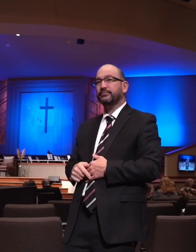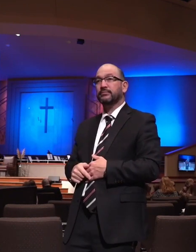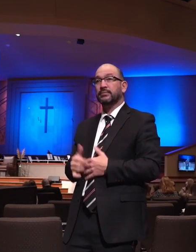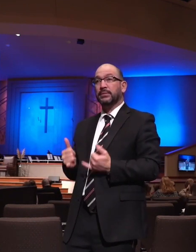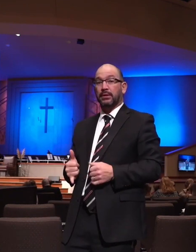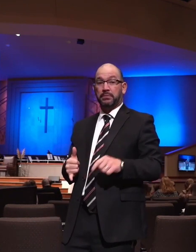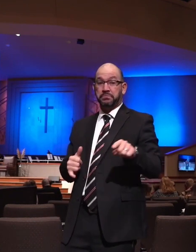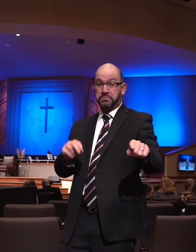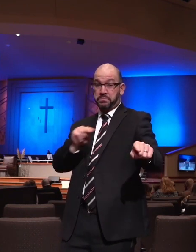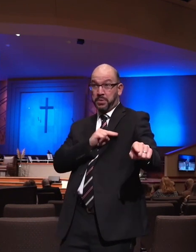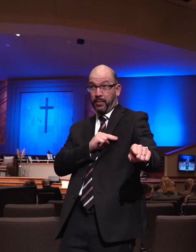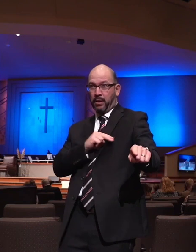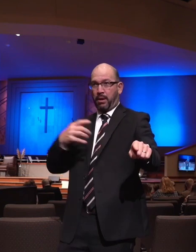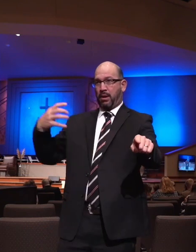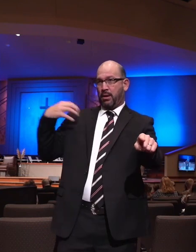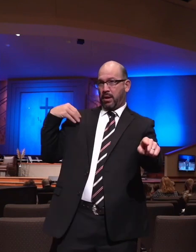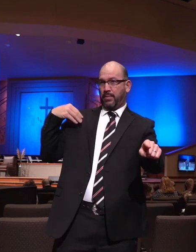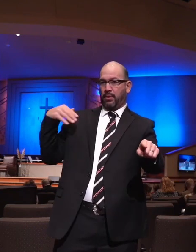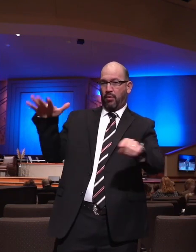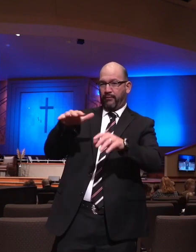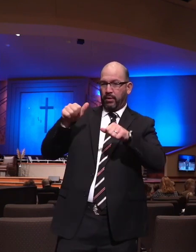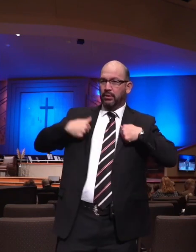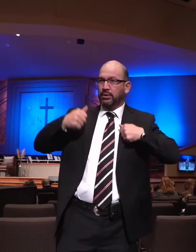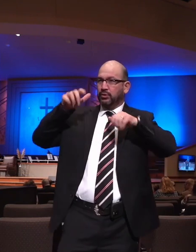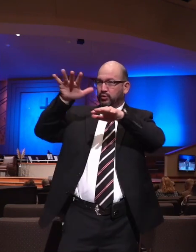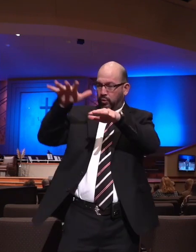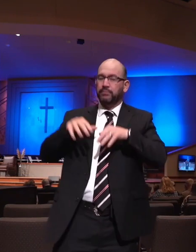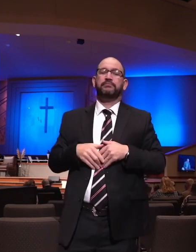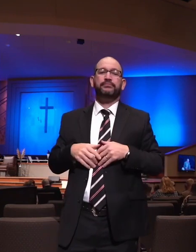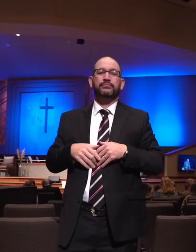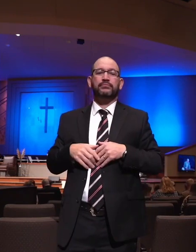captain of the host of the okay then we go to the verse two and the Syrians had